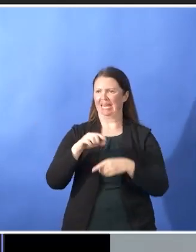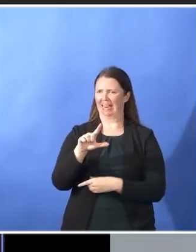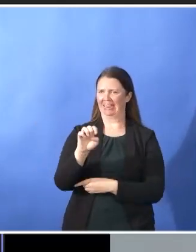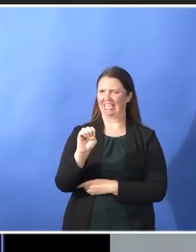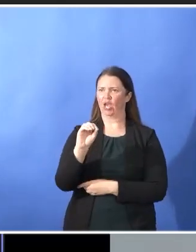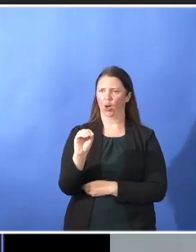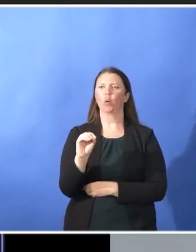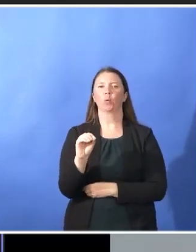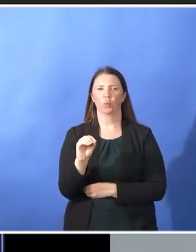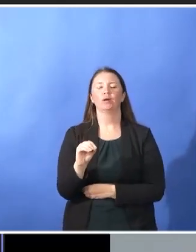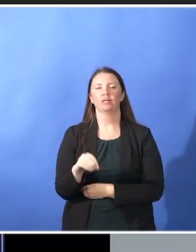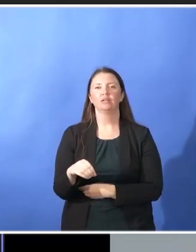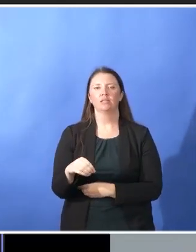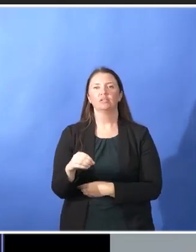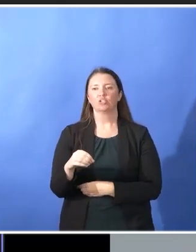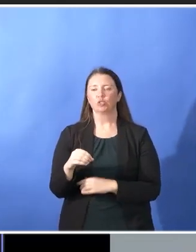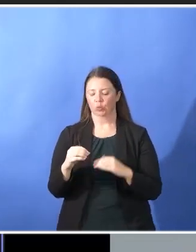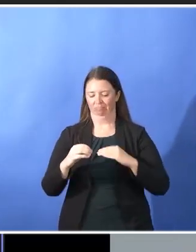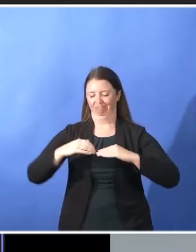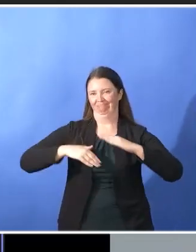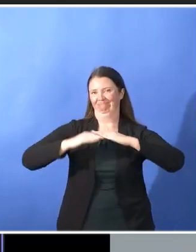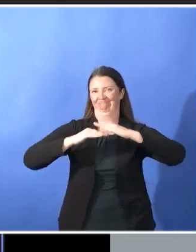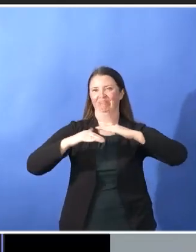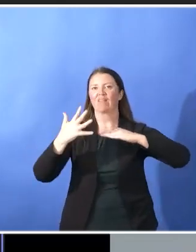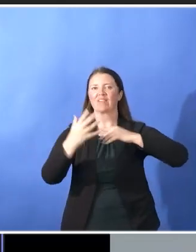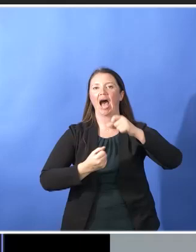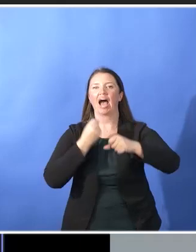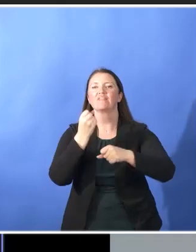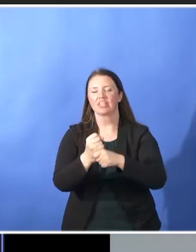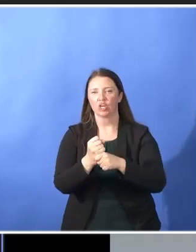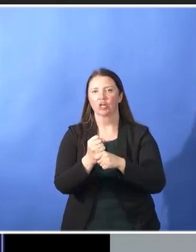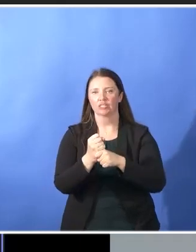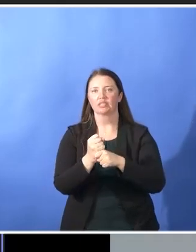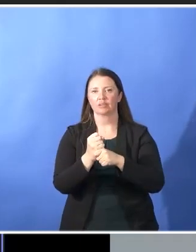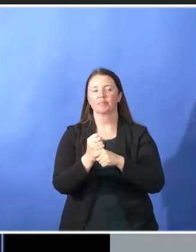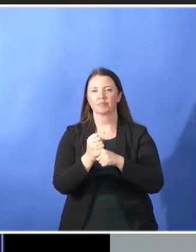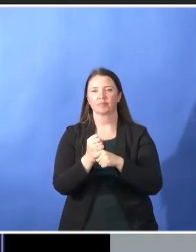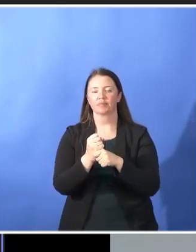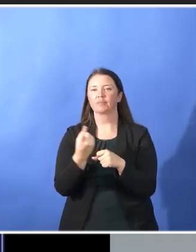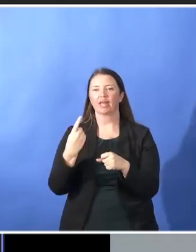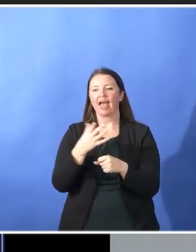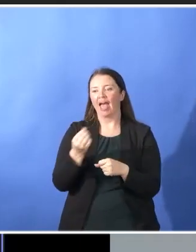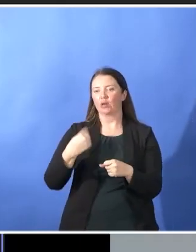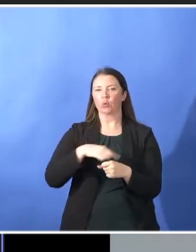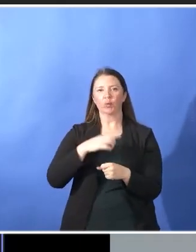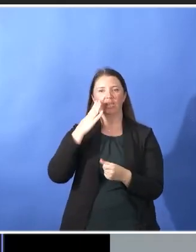THAN FIVE YEARS OF TIMEFRAME THAT IS READILY ACHIEVABLE. COMPLIANCE WILL BE THE NEW RULE TO BEND THE CURVE OF DEBRIS